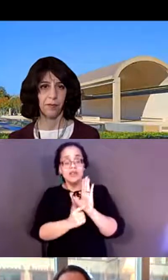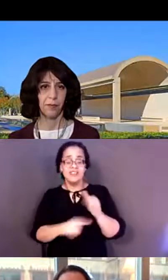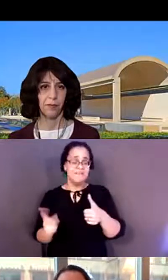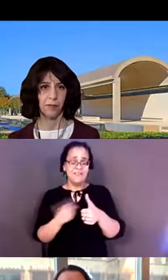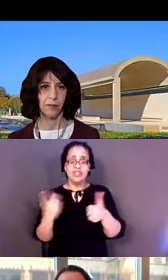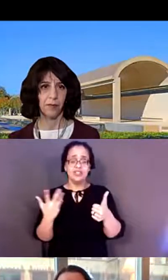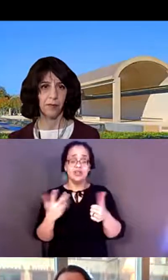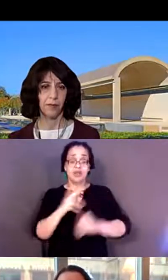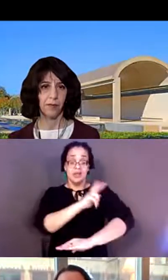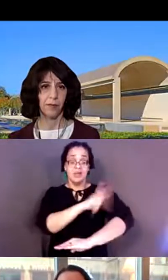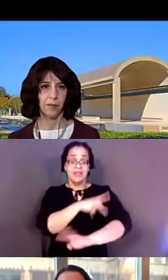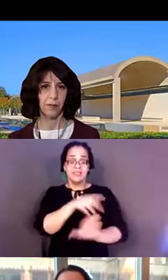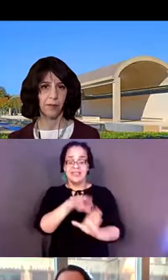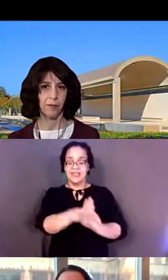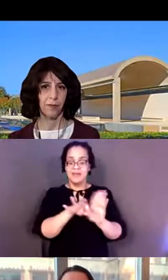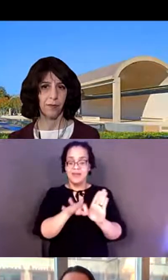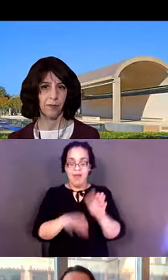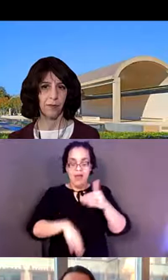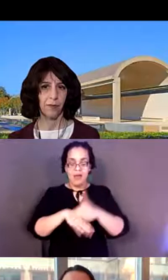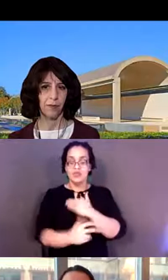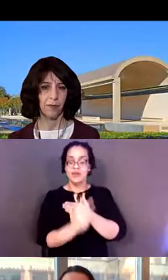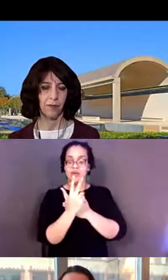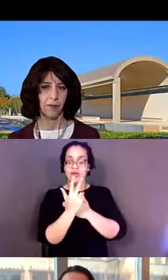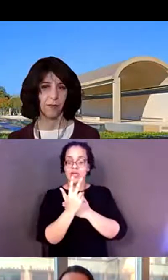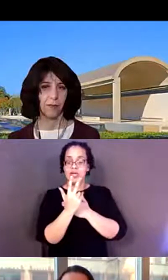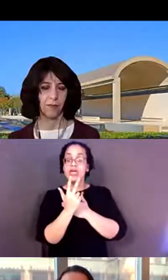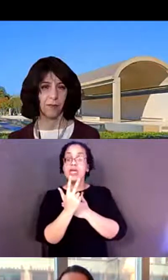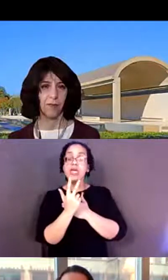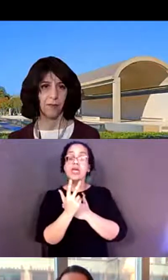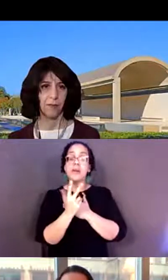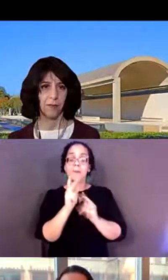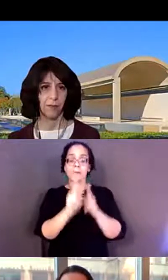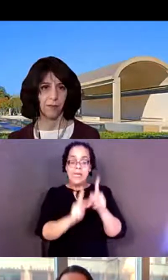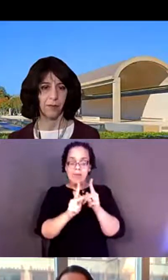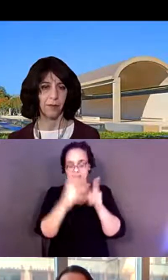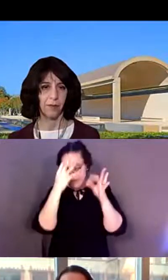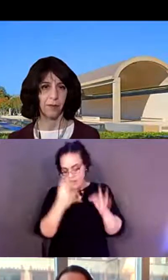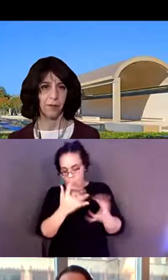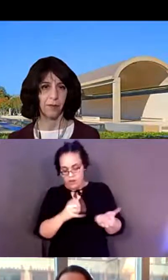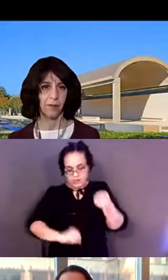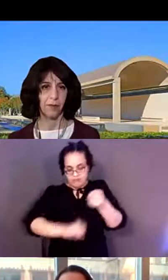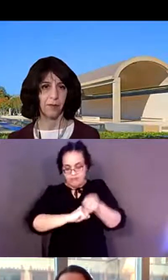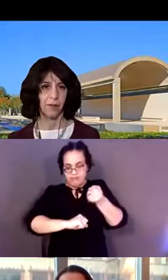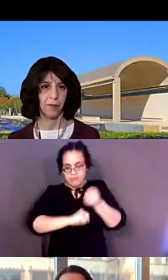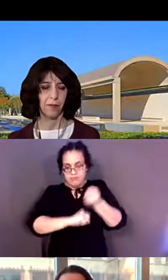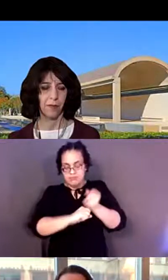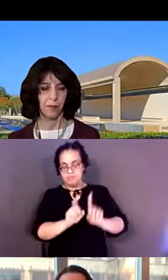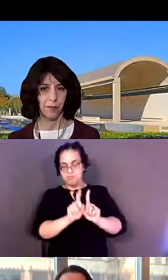up to three um or to designate up to three people they want to be support persons, and that